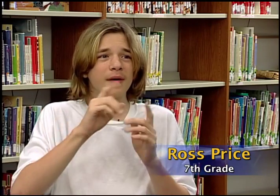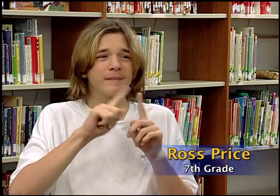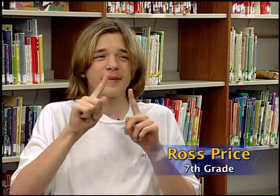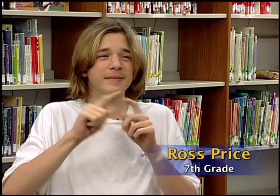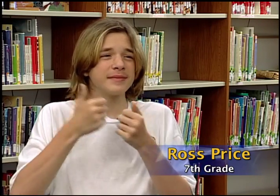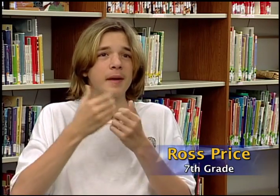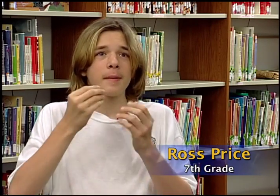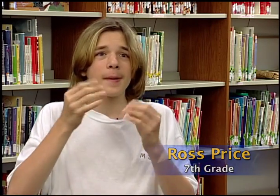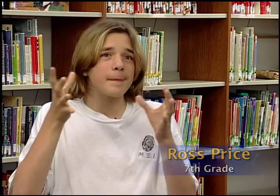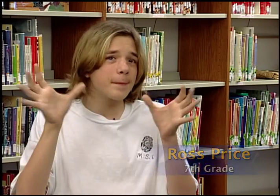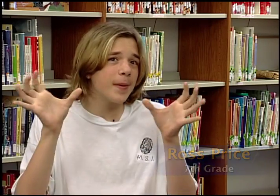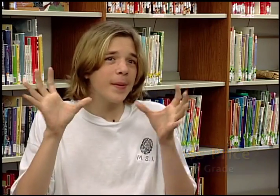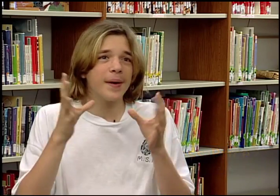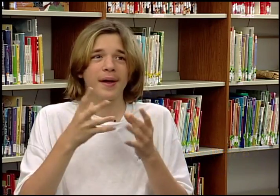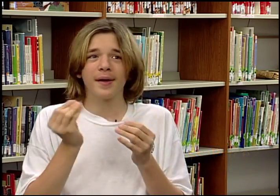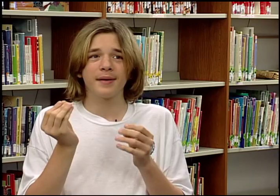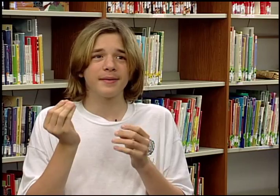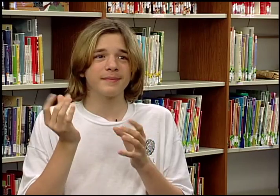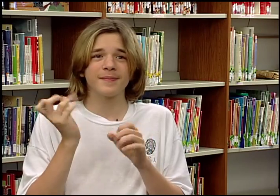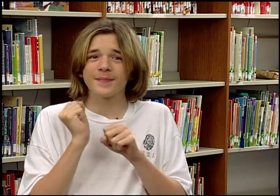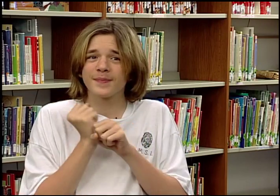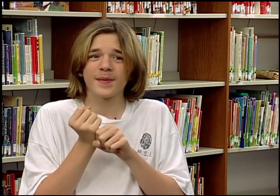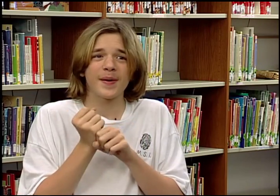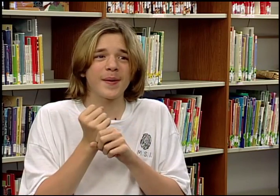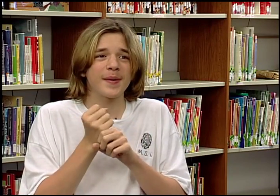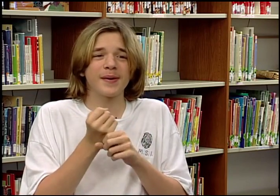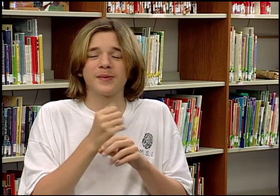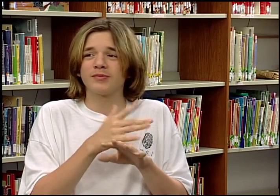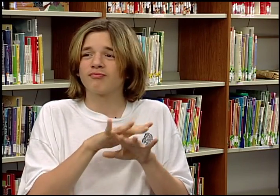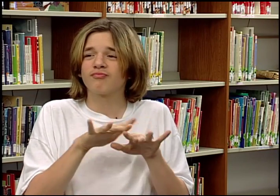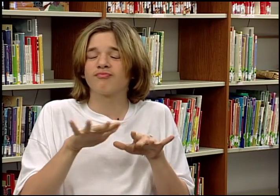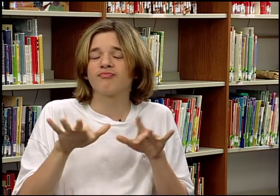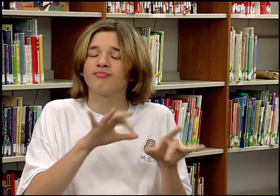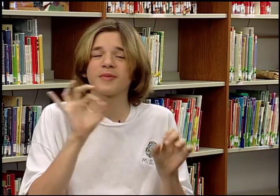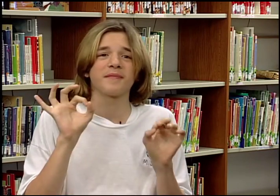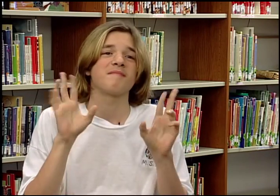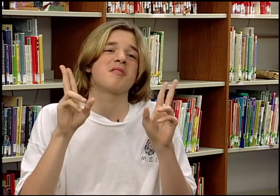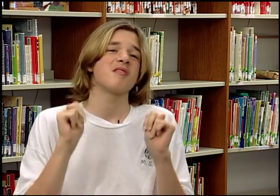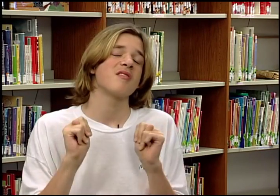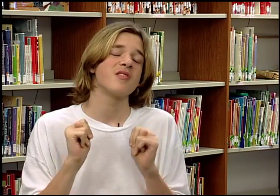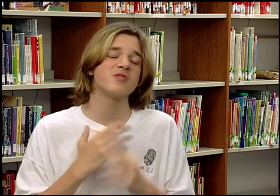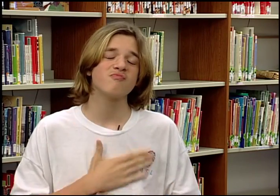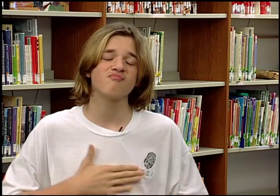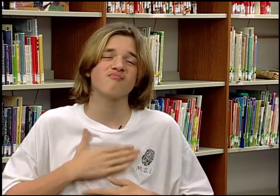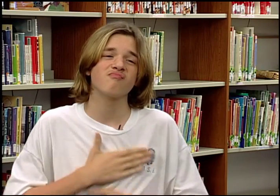is cool. They have games, basketball, baseball. We have